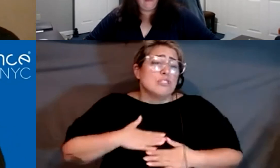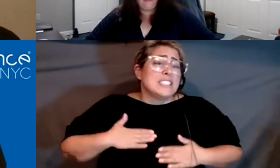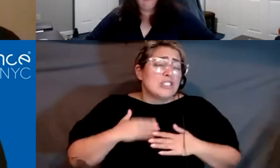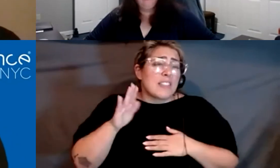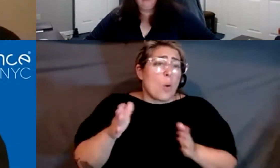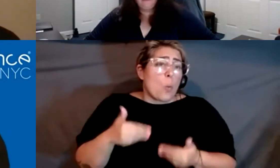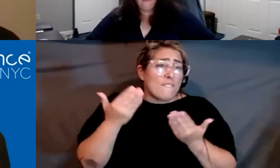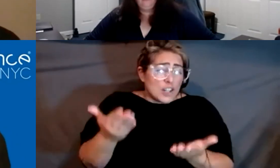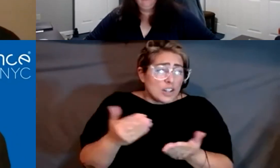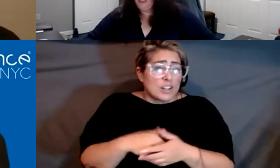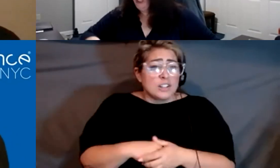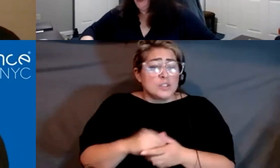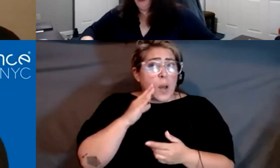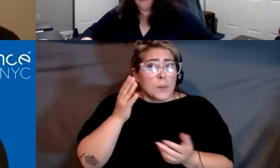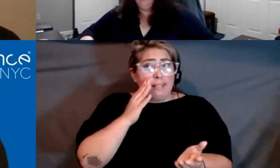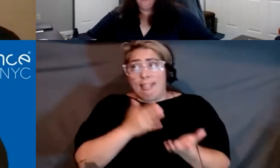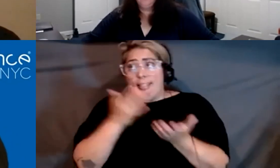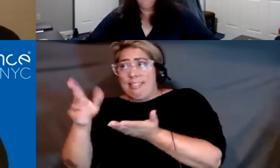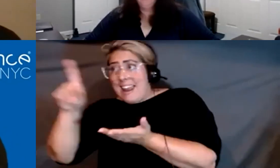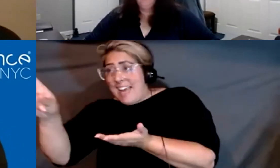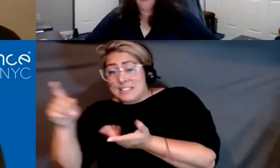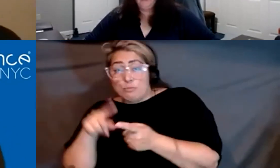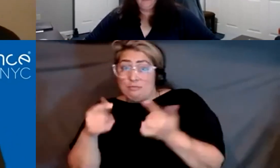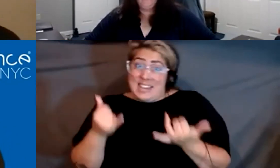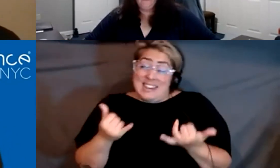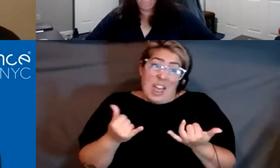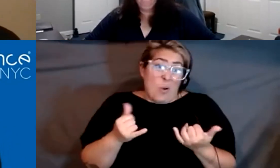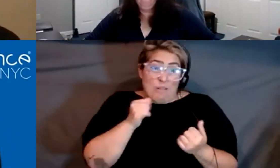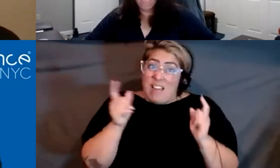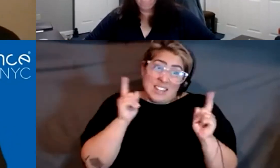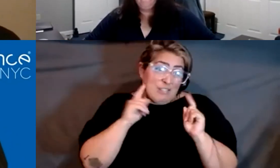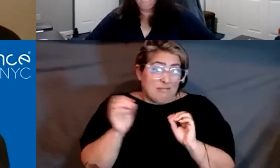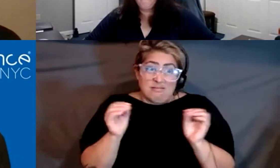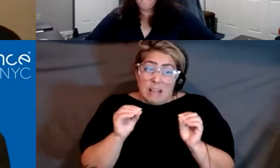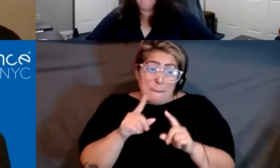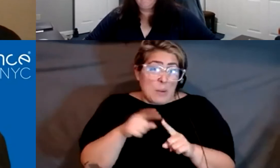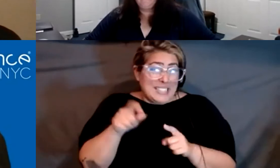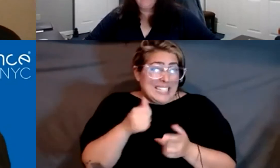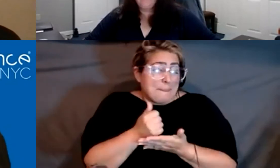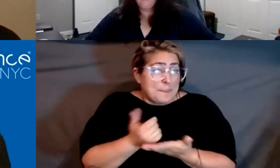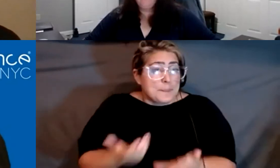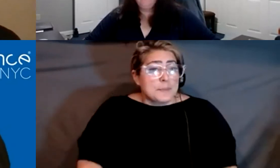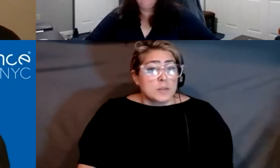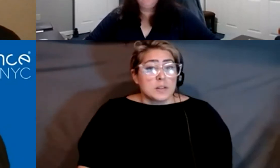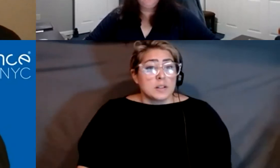we are not hearing that. GREG: That's good.